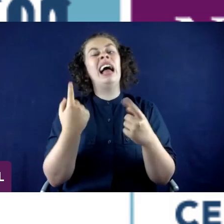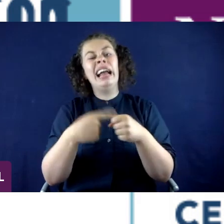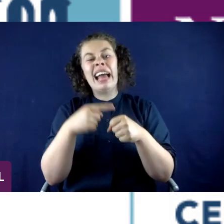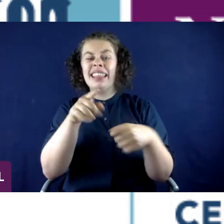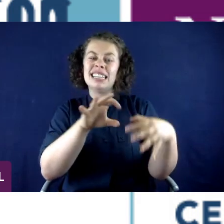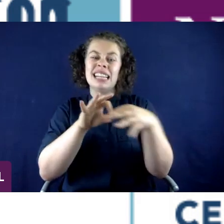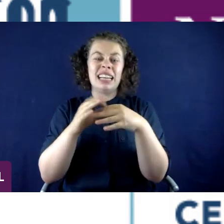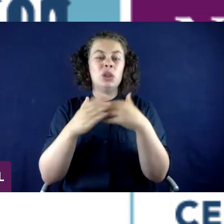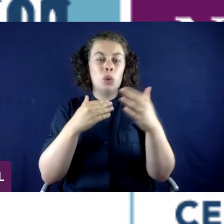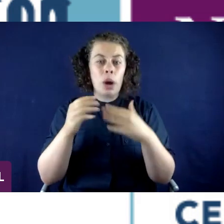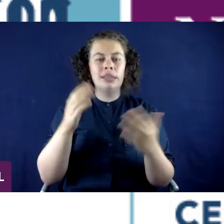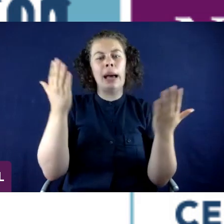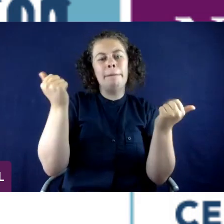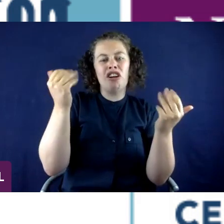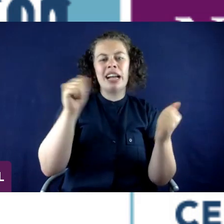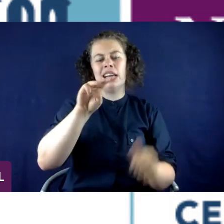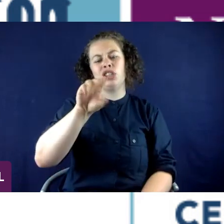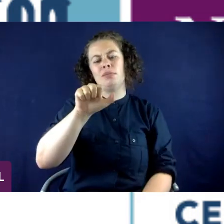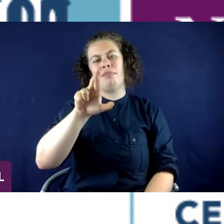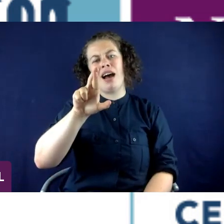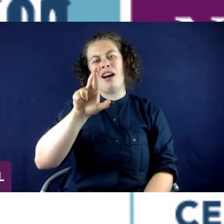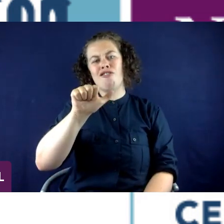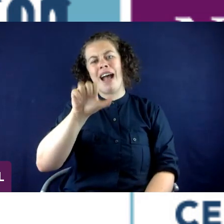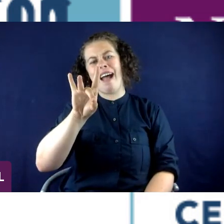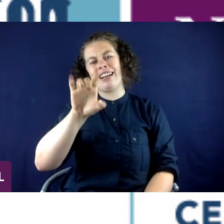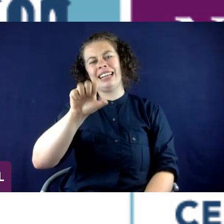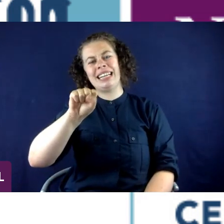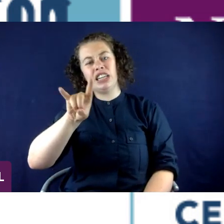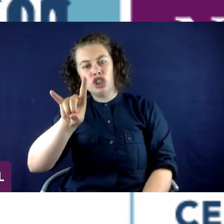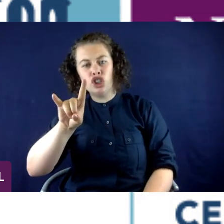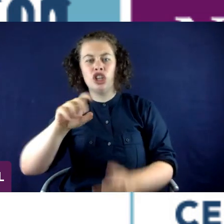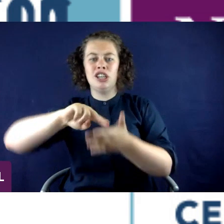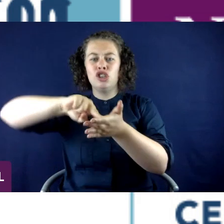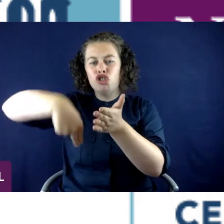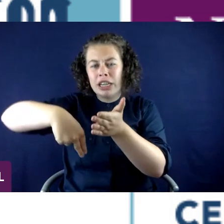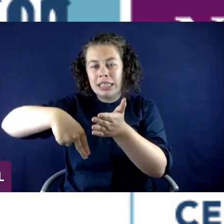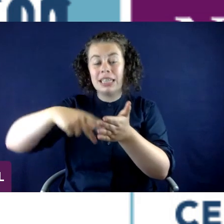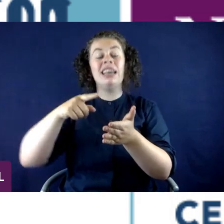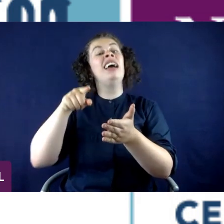Book share is an online library for the Prince disabled, not just